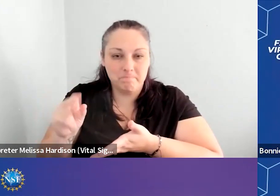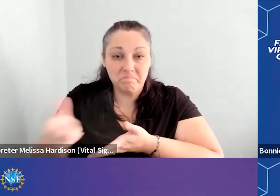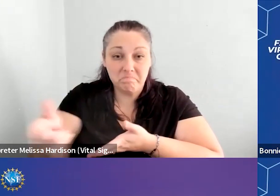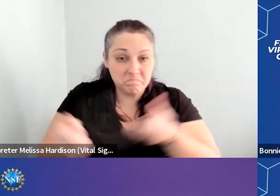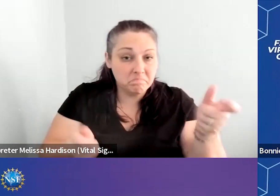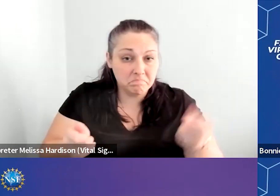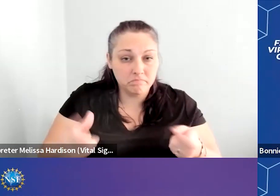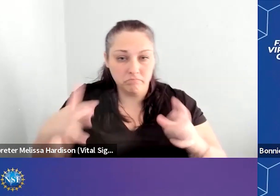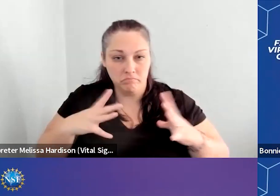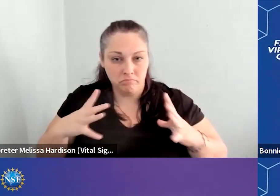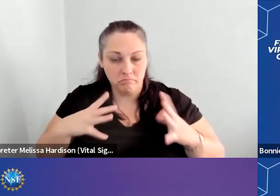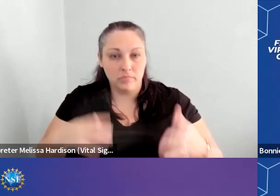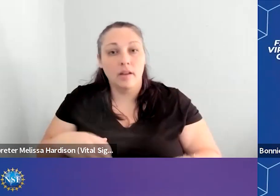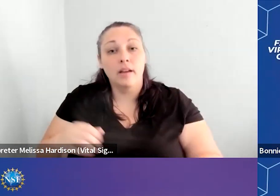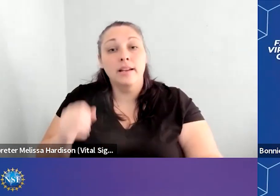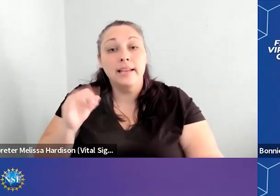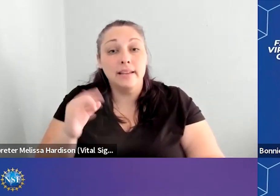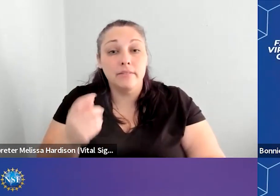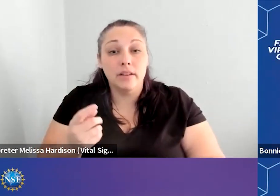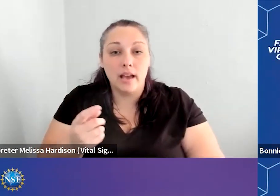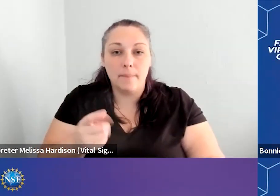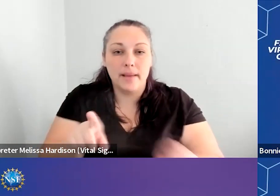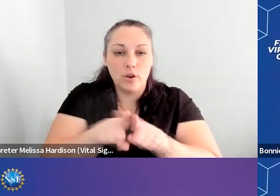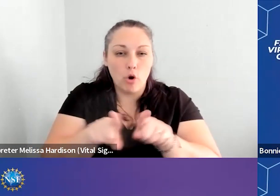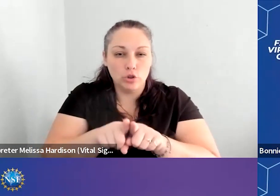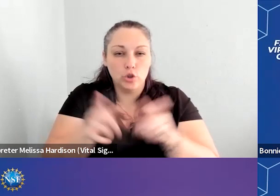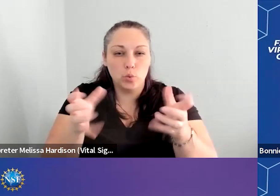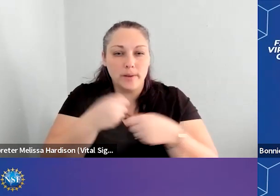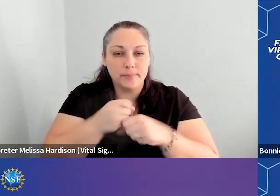and the other one isn't, that you can still move forward in those two spaces.